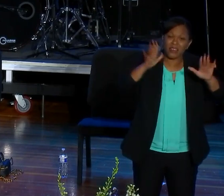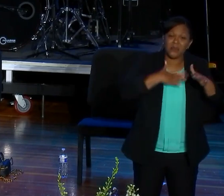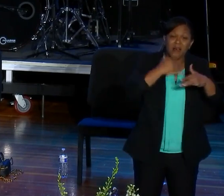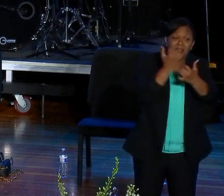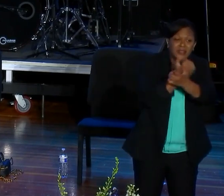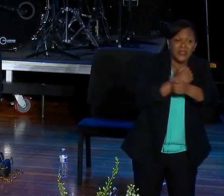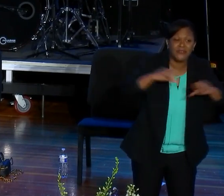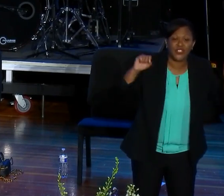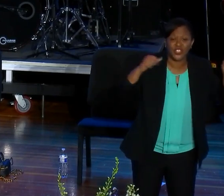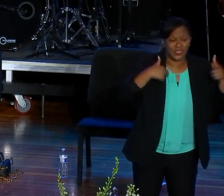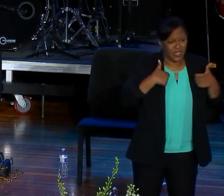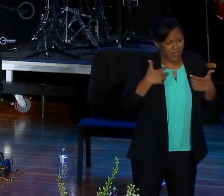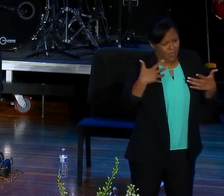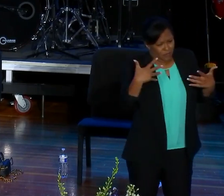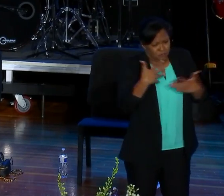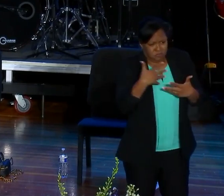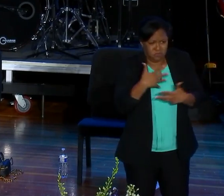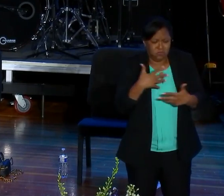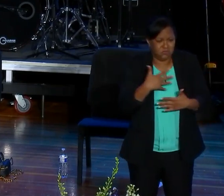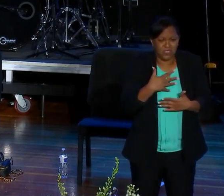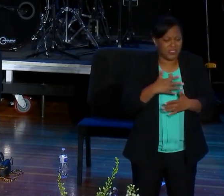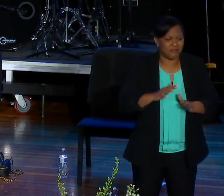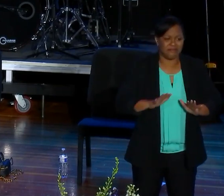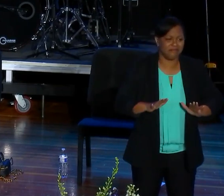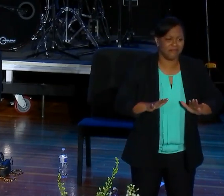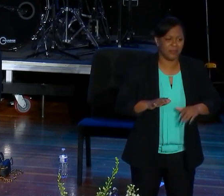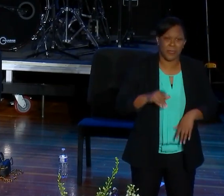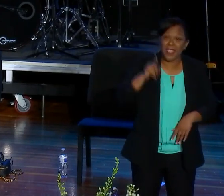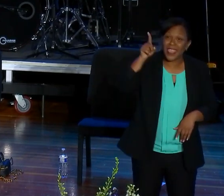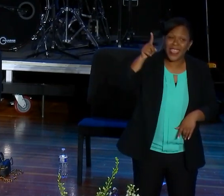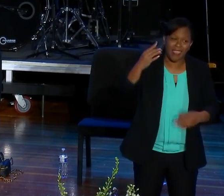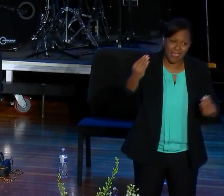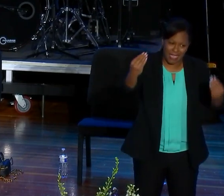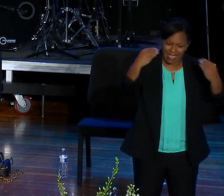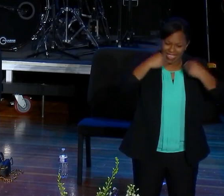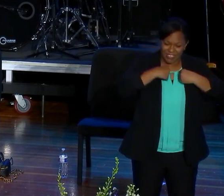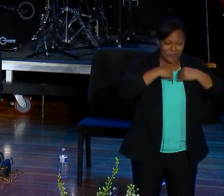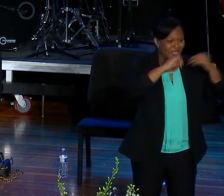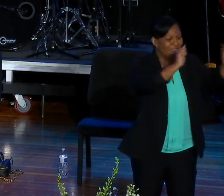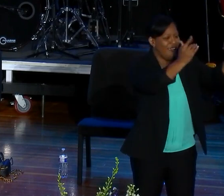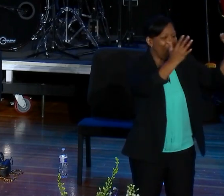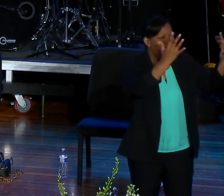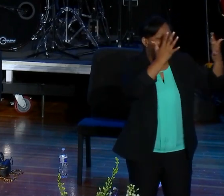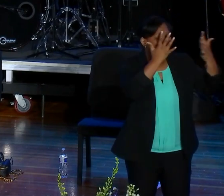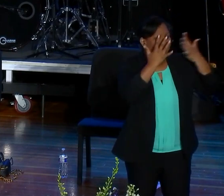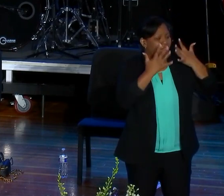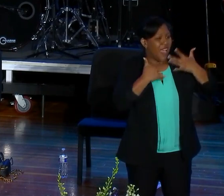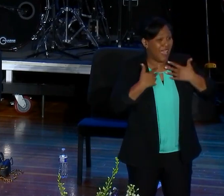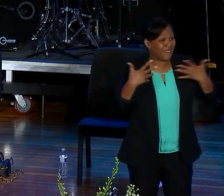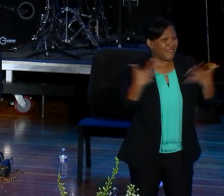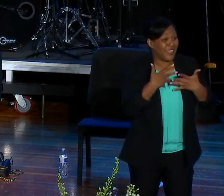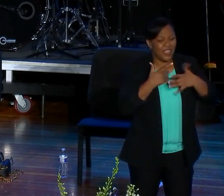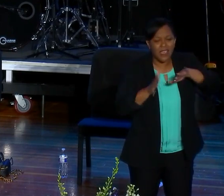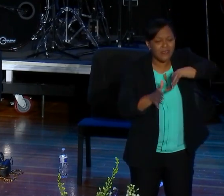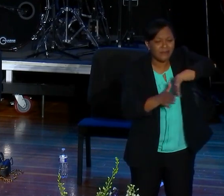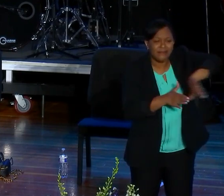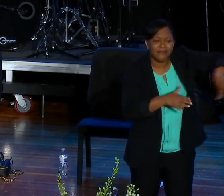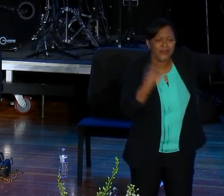SALVATION. WHOM SHALL I FEAR? THE LORD IS THE STRENGTH OF MY LIFE.